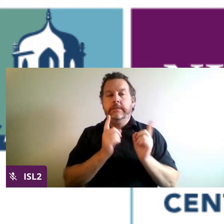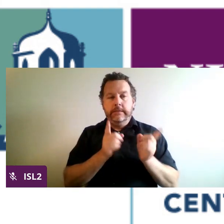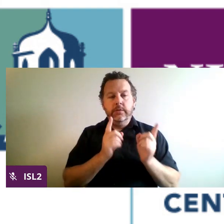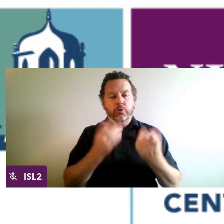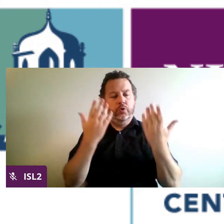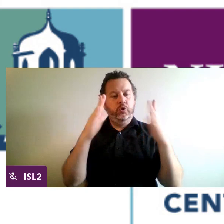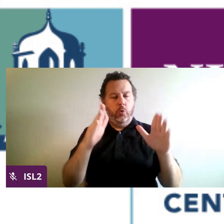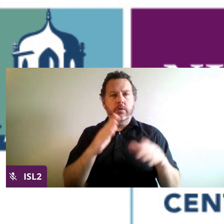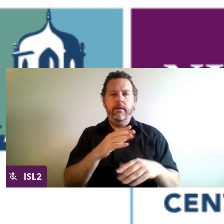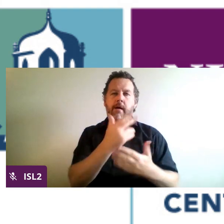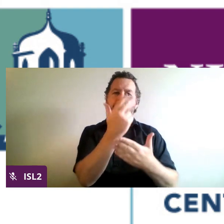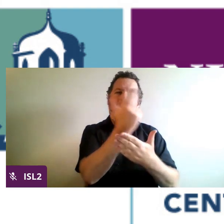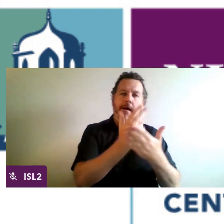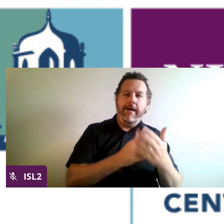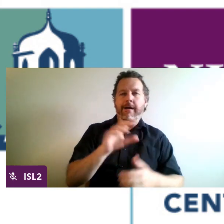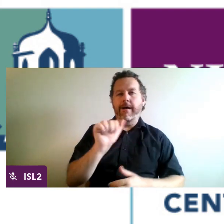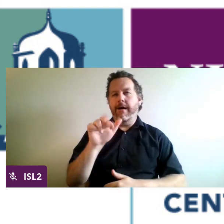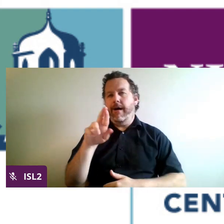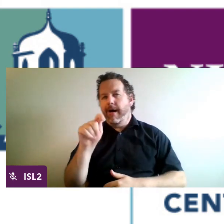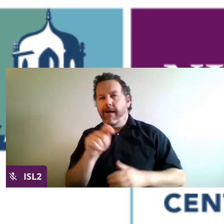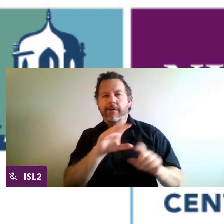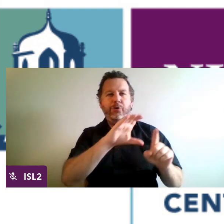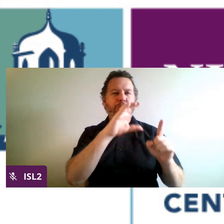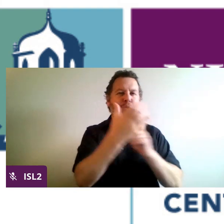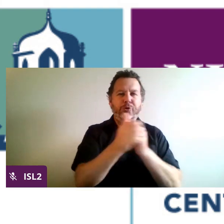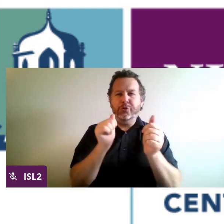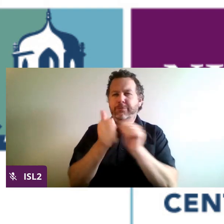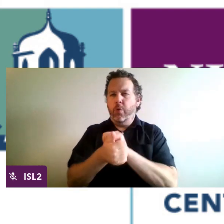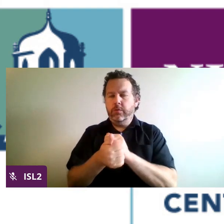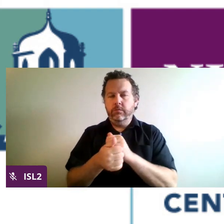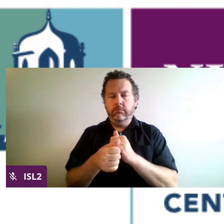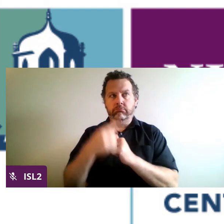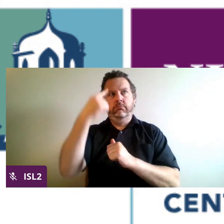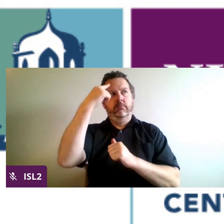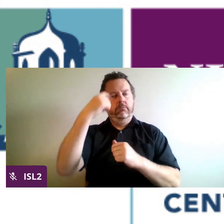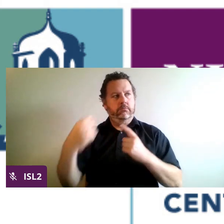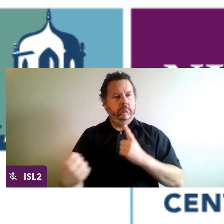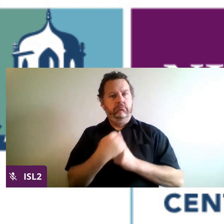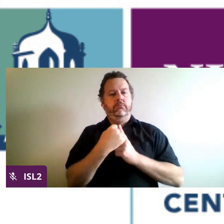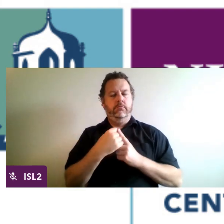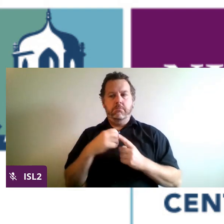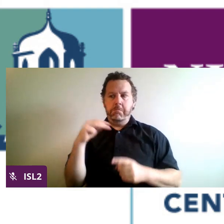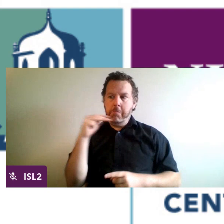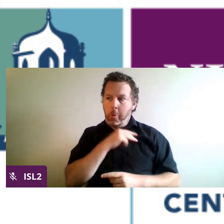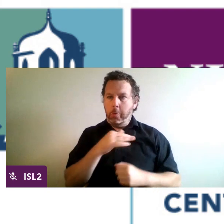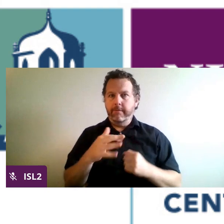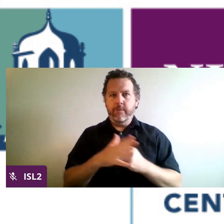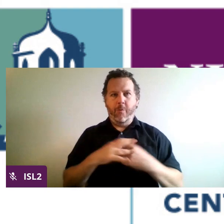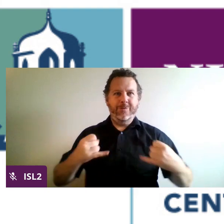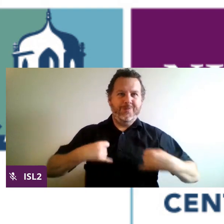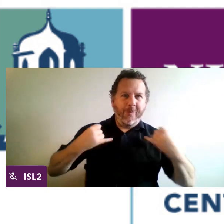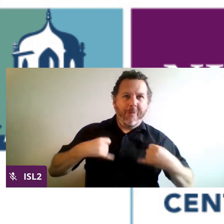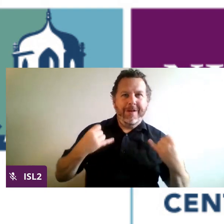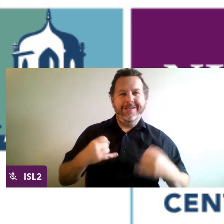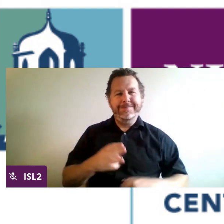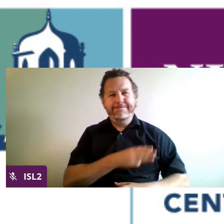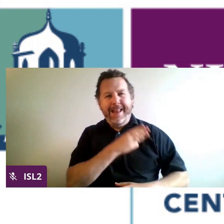have really reminded so many of us of the importance of art, culture and sport in our lives, entertainment, pleasure and our own